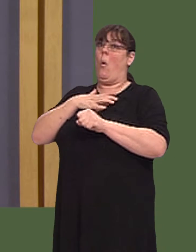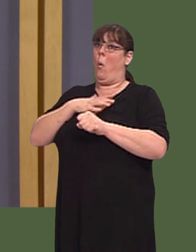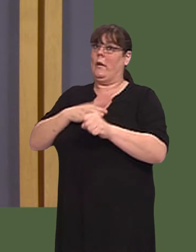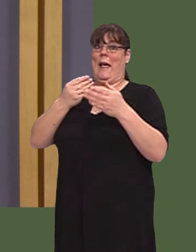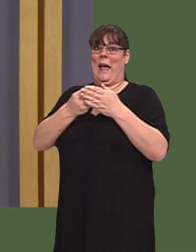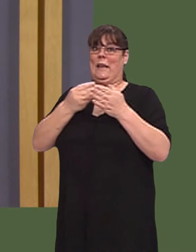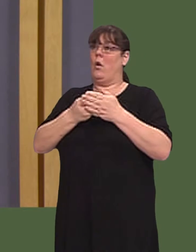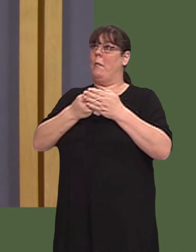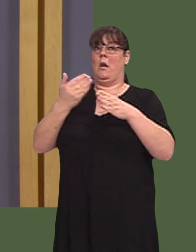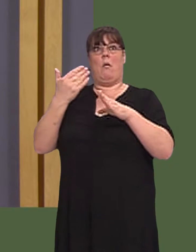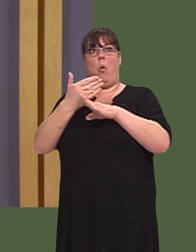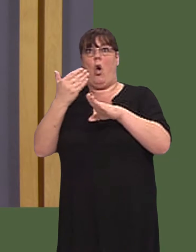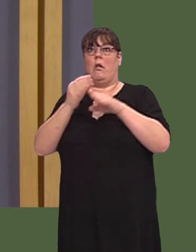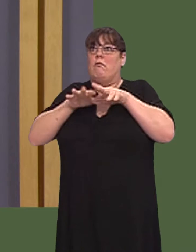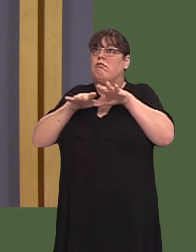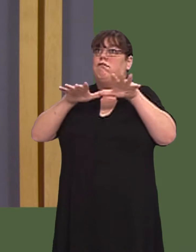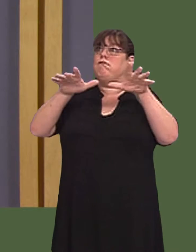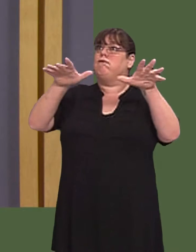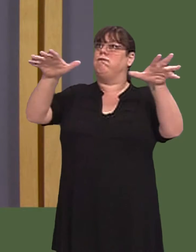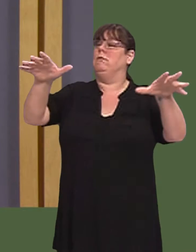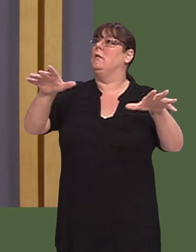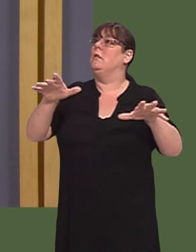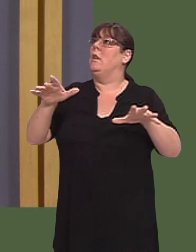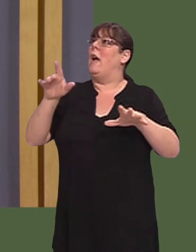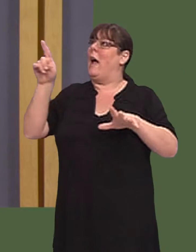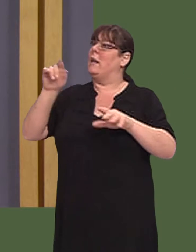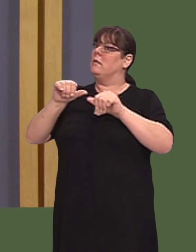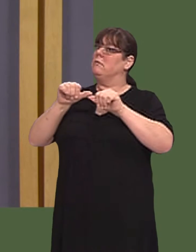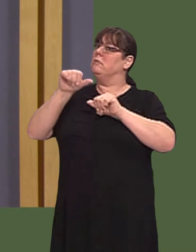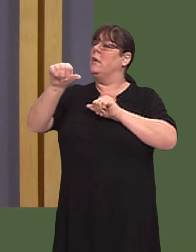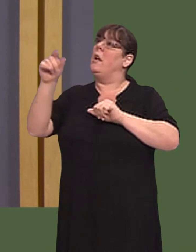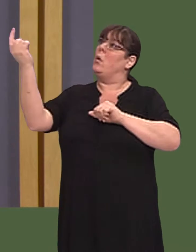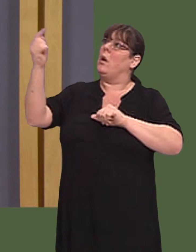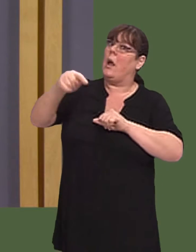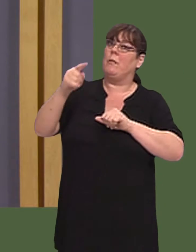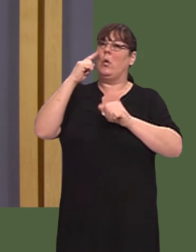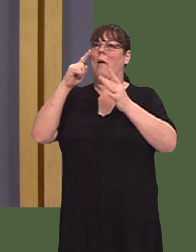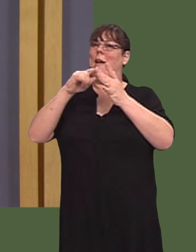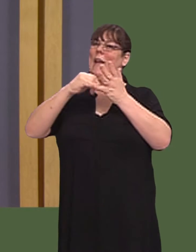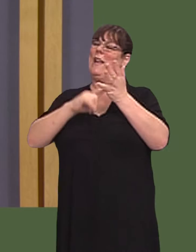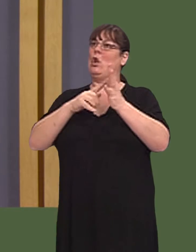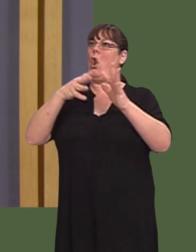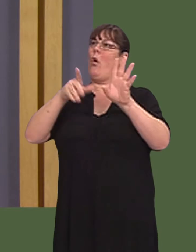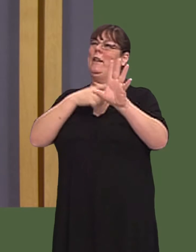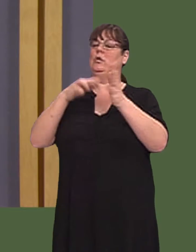economic prosperity across Wales? And when can the First Minister next come to Islwyn to celebrate this excellent news?